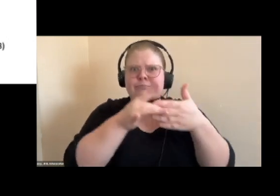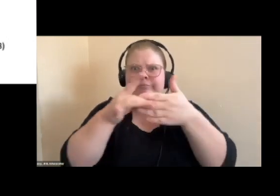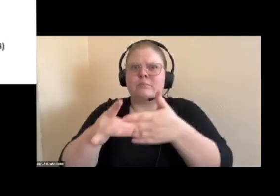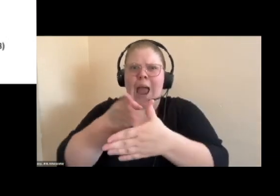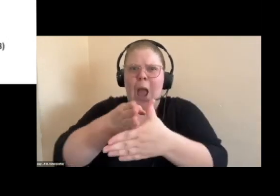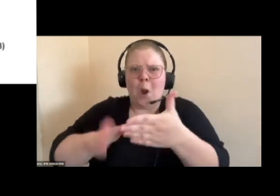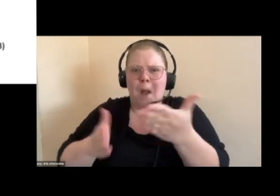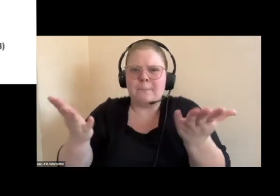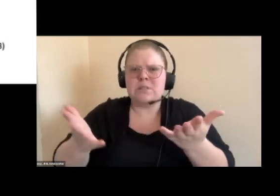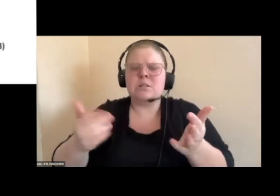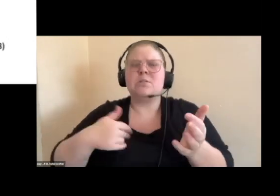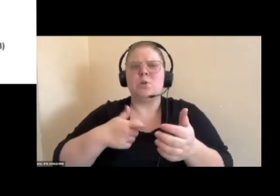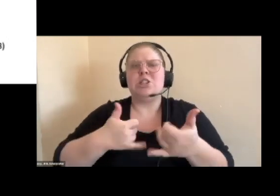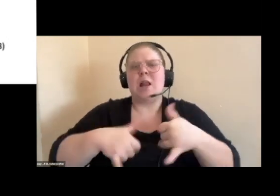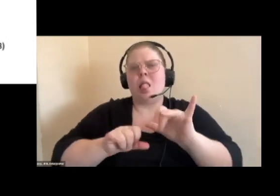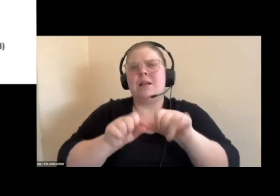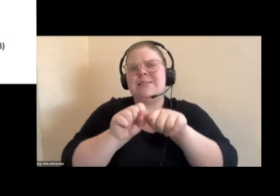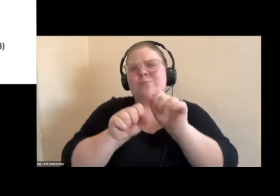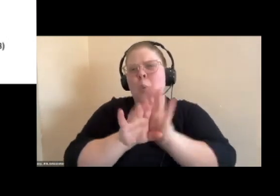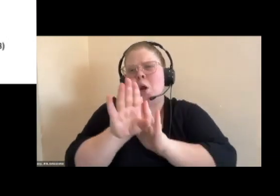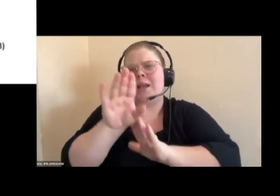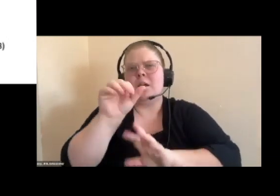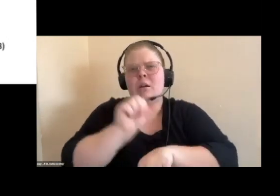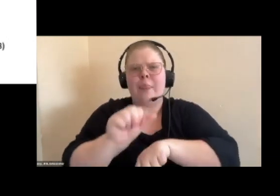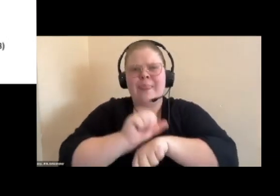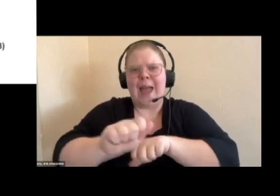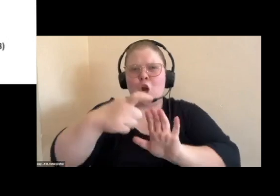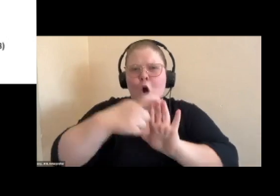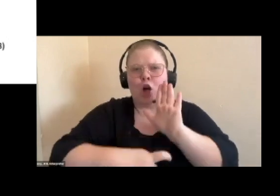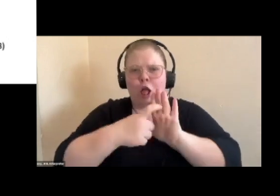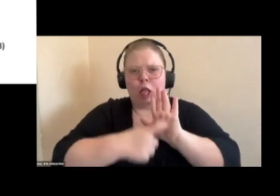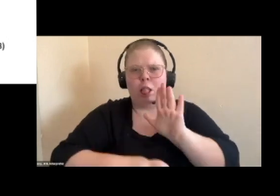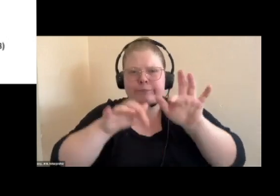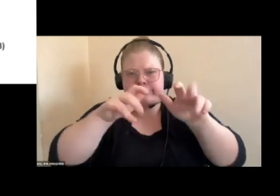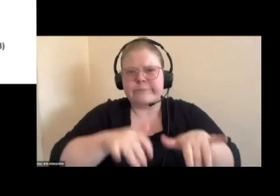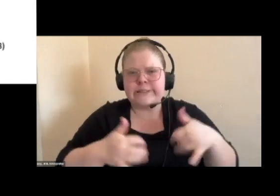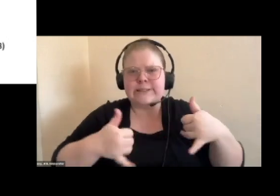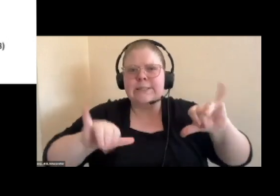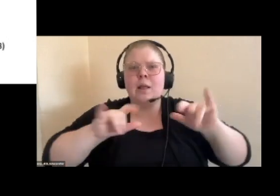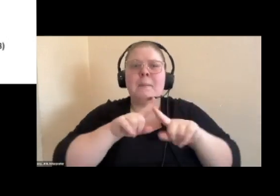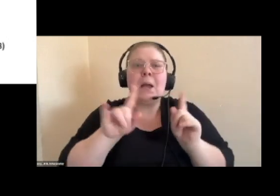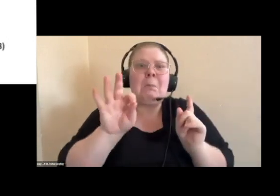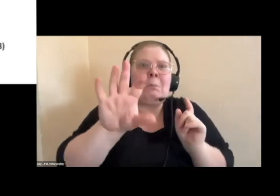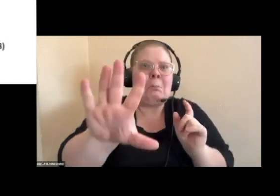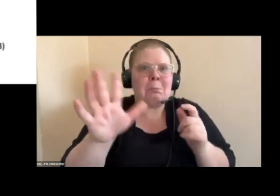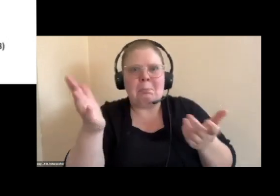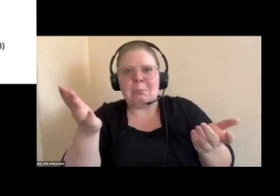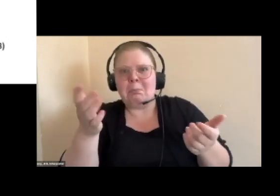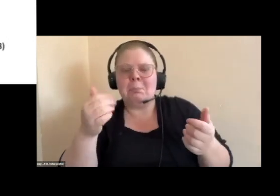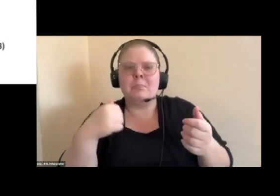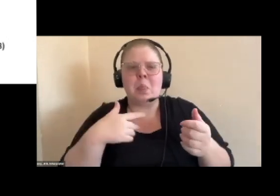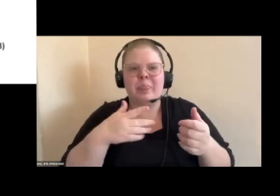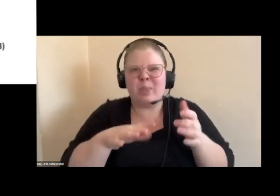But to give you the sort of the scoop is that we found really strong